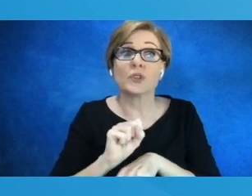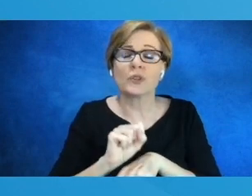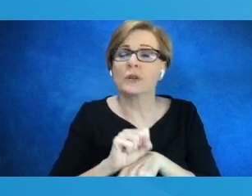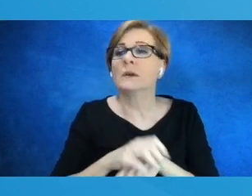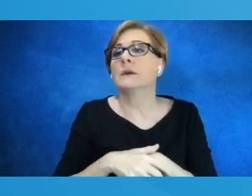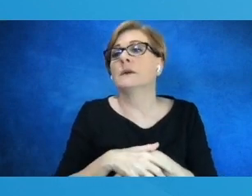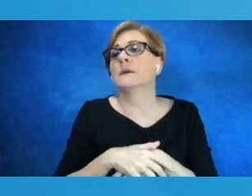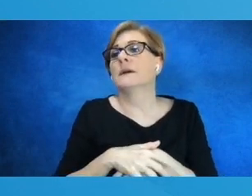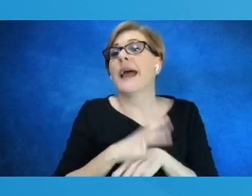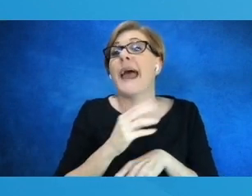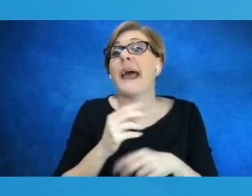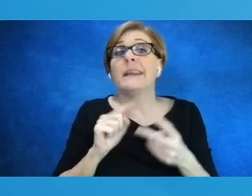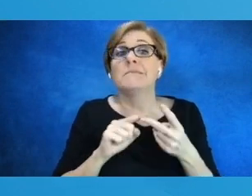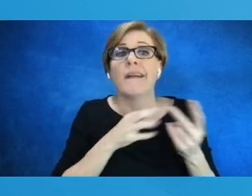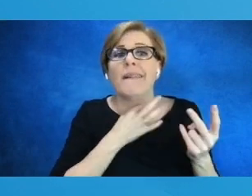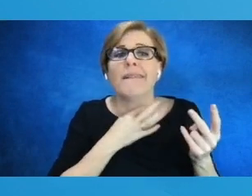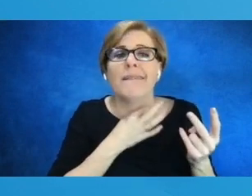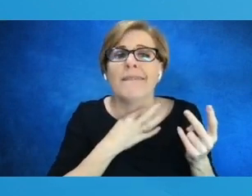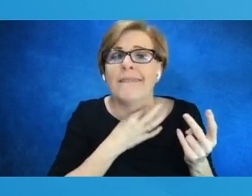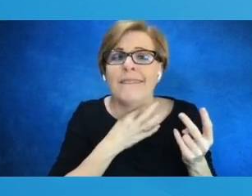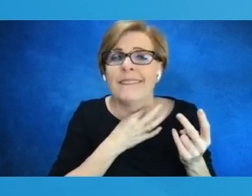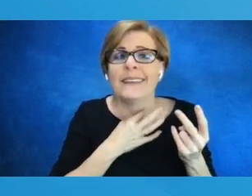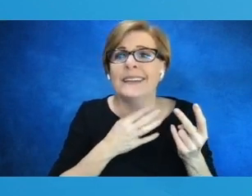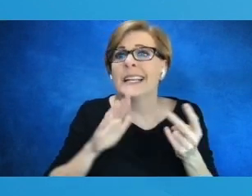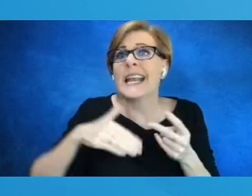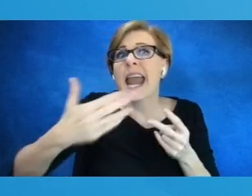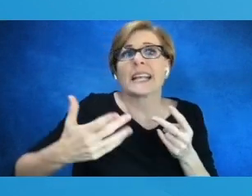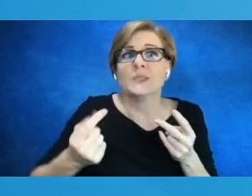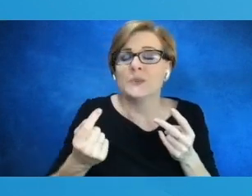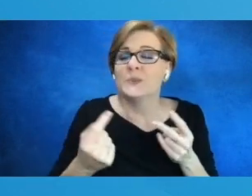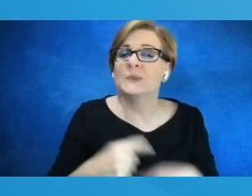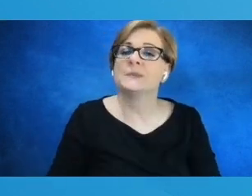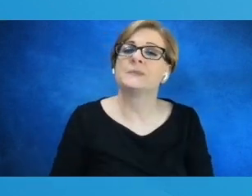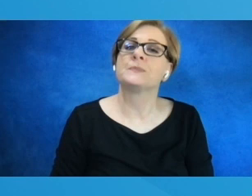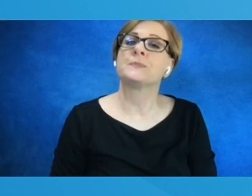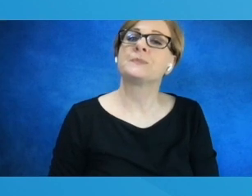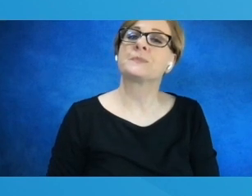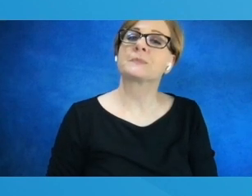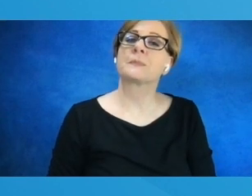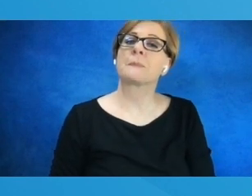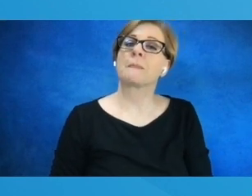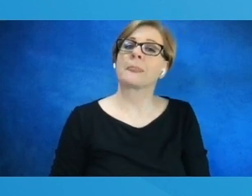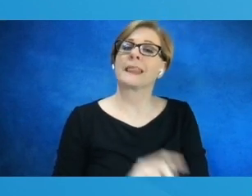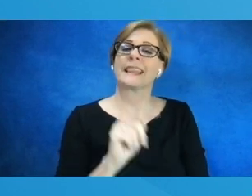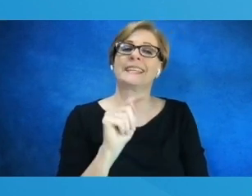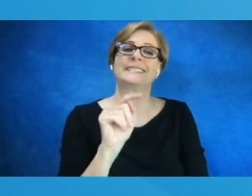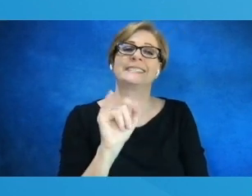What might you do with that? Maybe I'll share my first understanding, which